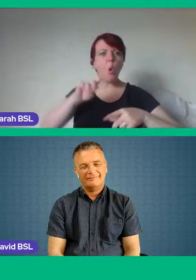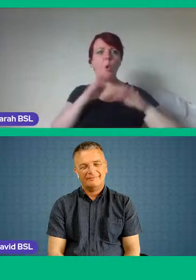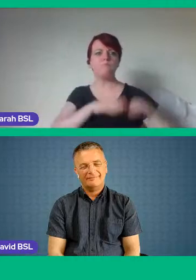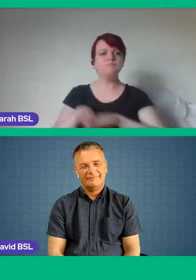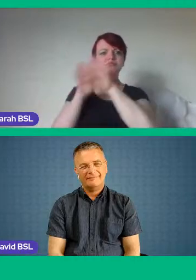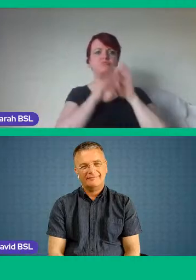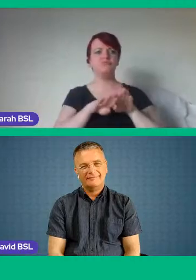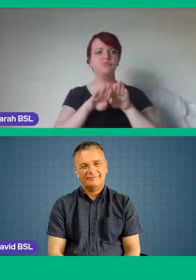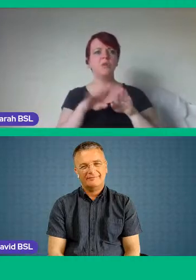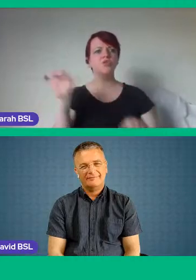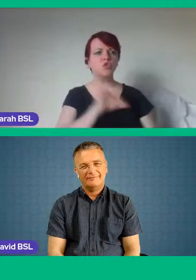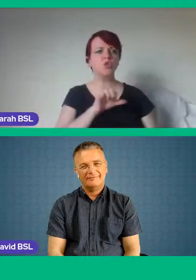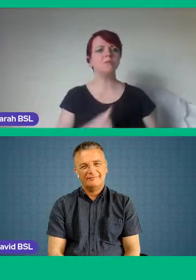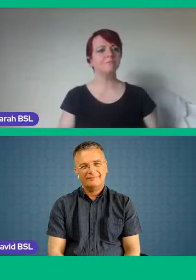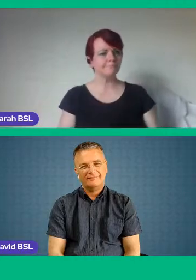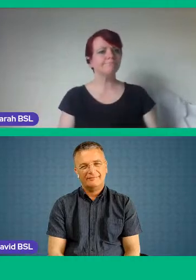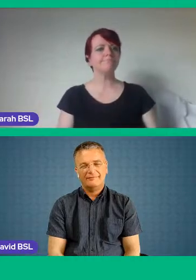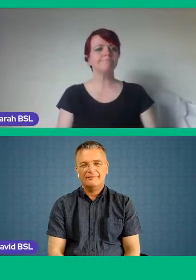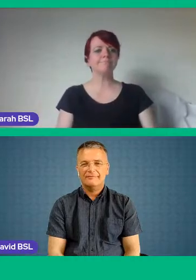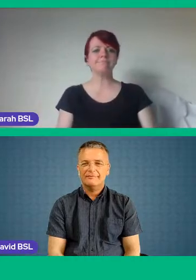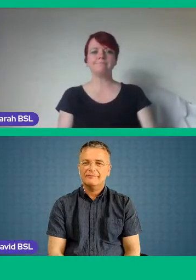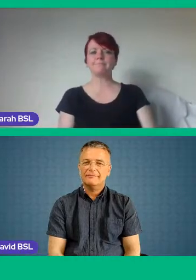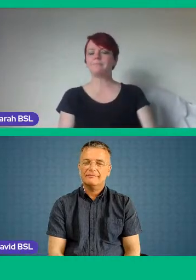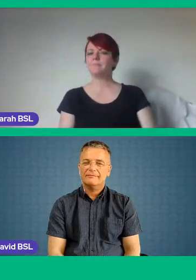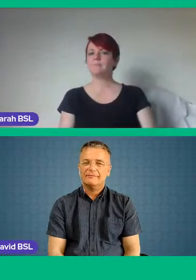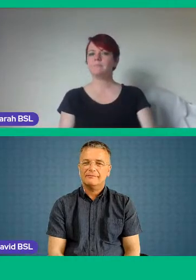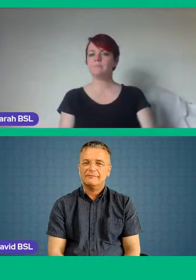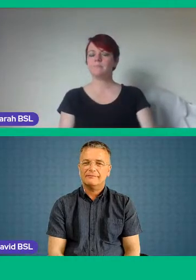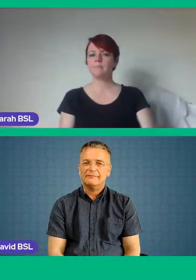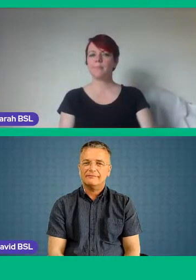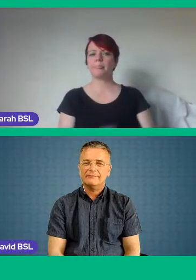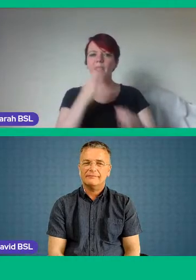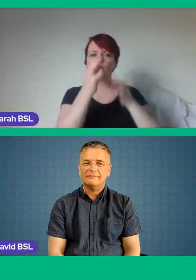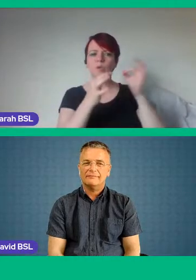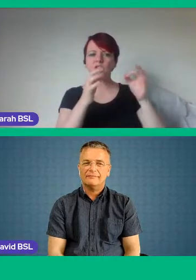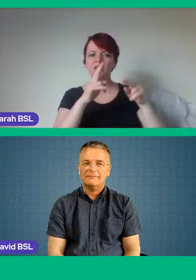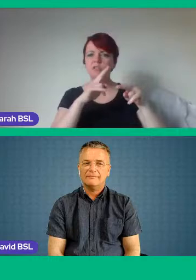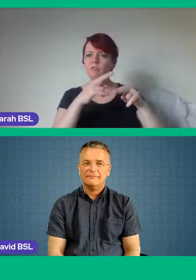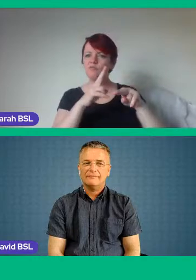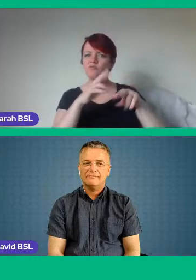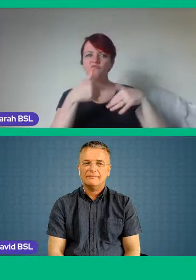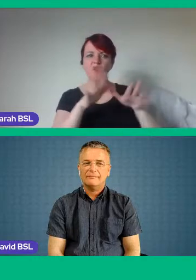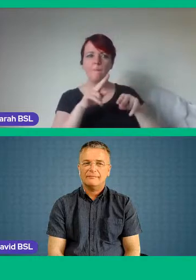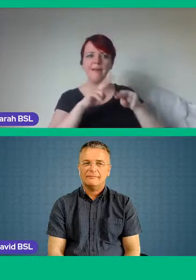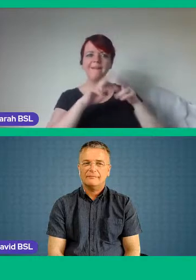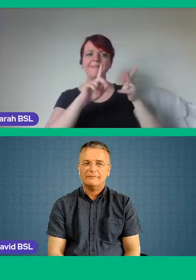jump to a question from Fiona which I think perhaps Roxana and Lloyd might have a lot of